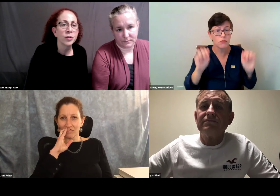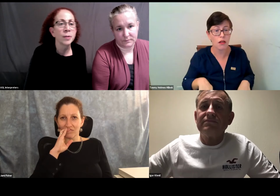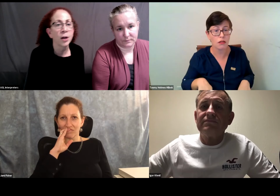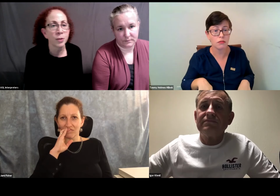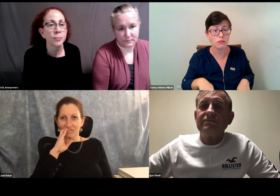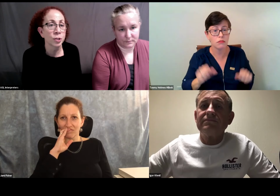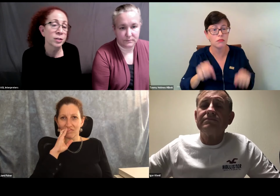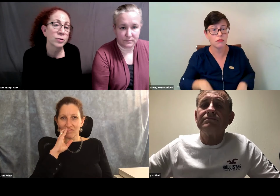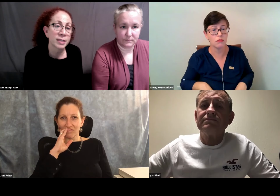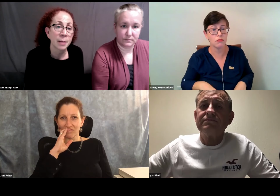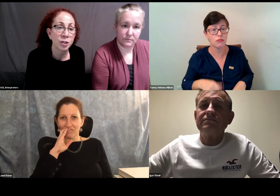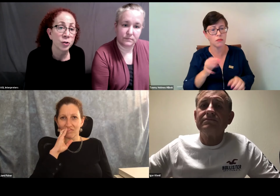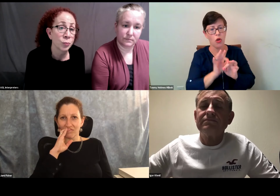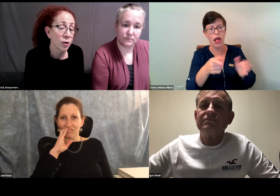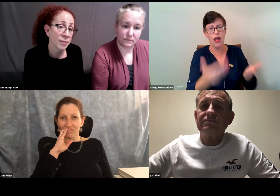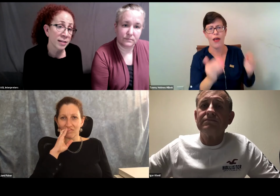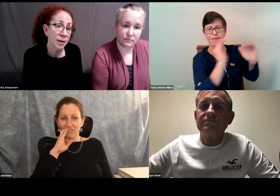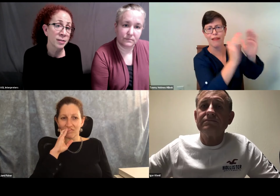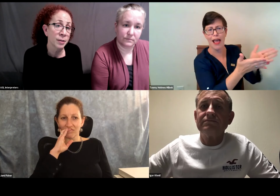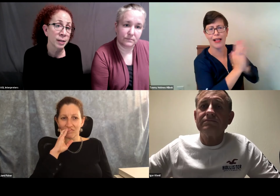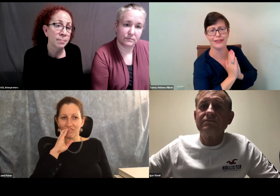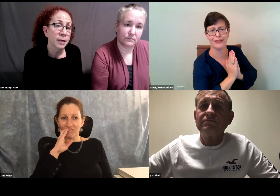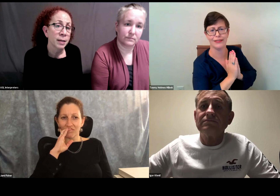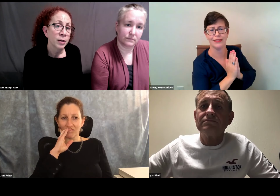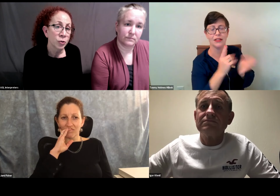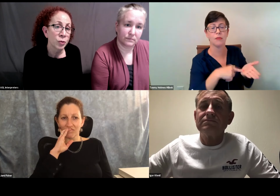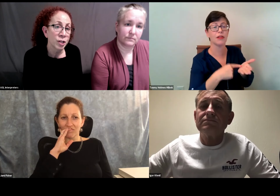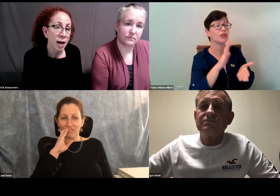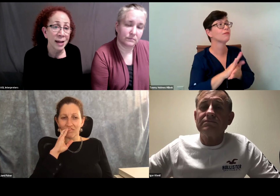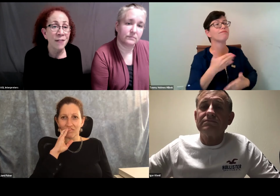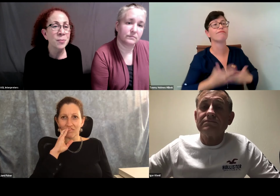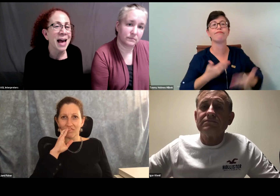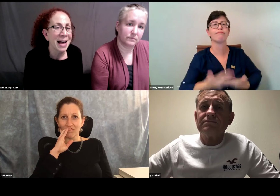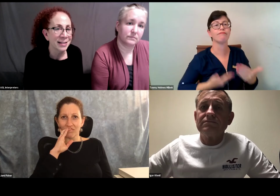and help them to consider establishing those programs that's a possibility. To reach out, they have to be asked,